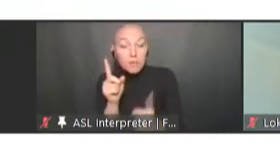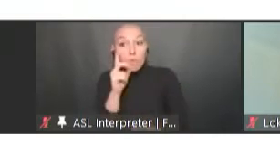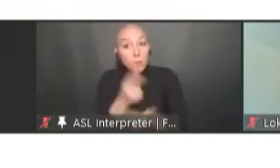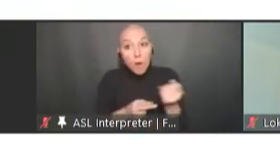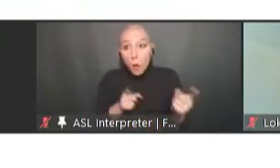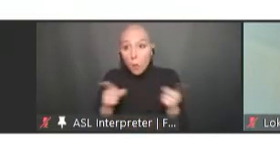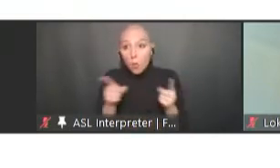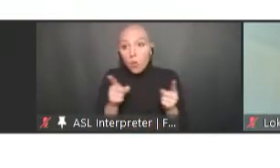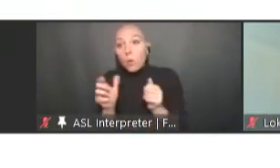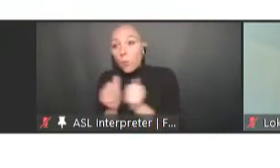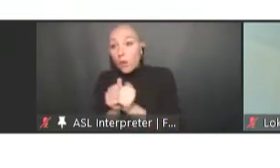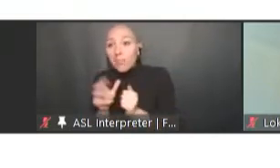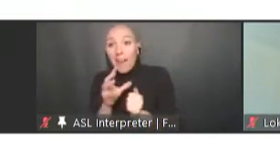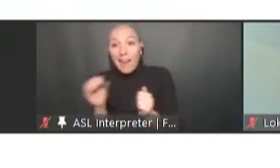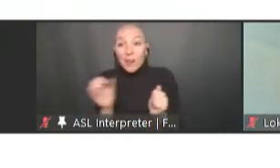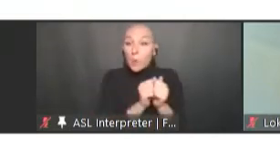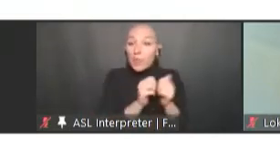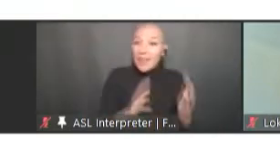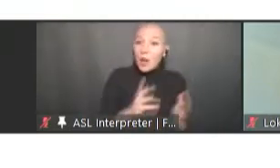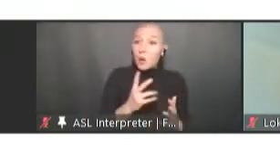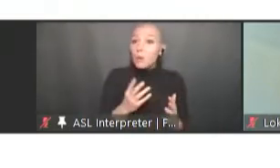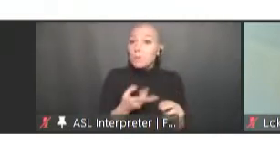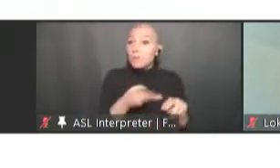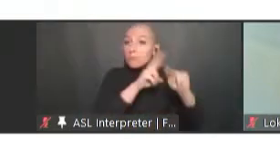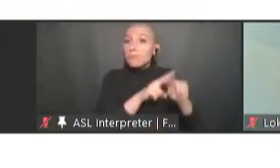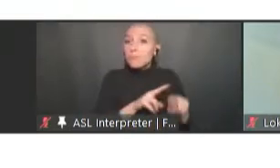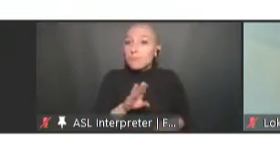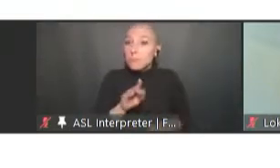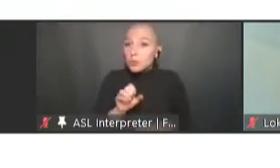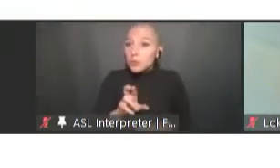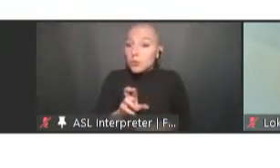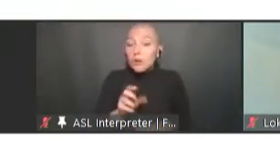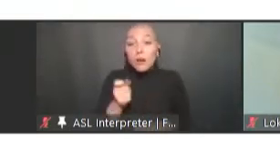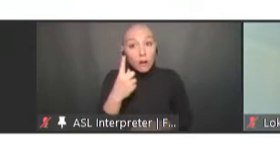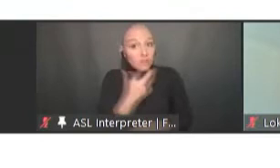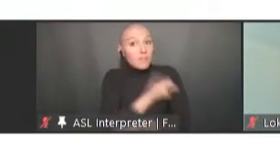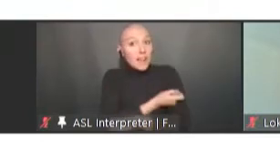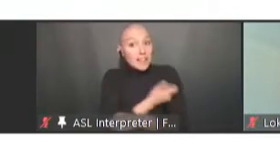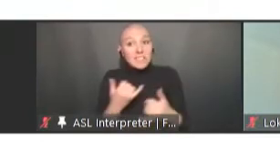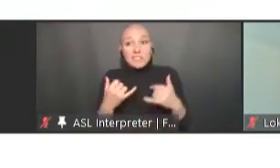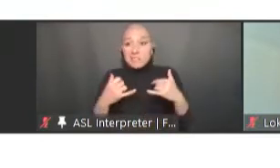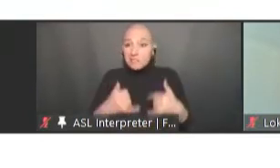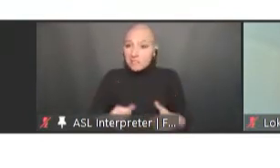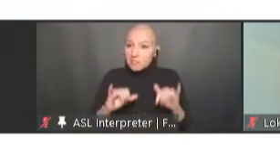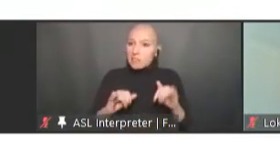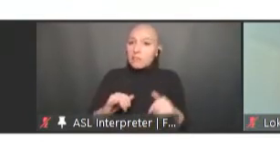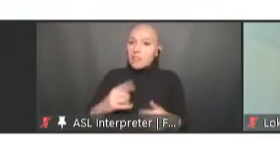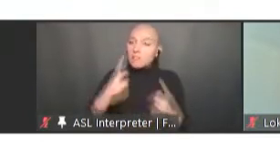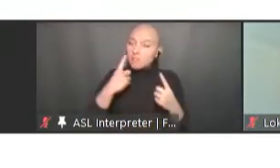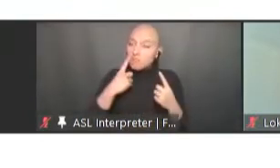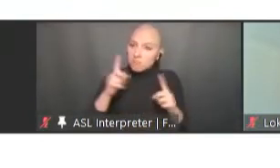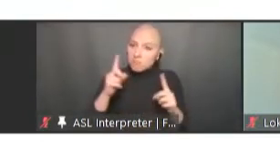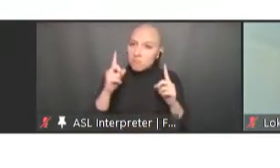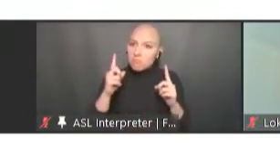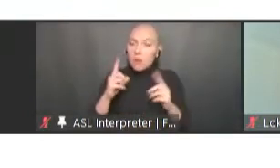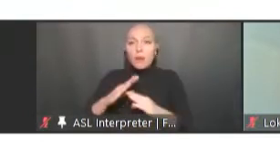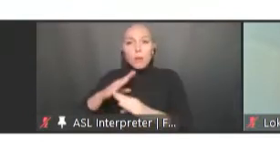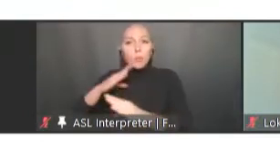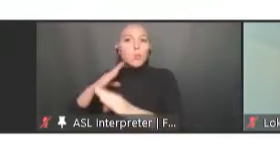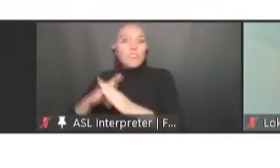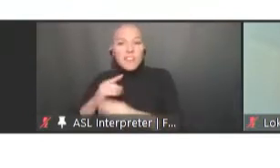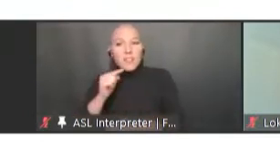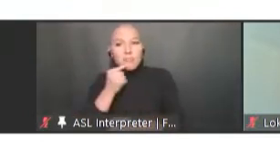the vaccines still appear to be holding up well against hospitalization that's come out in other